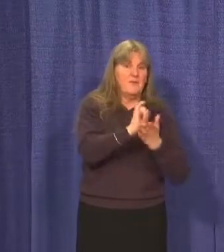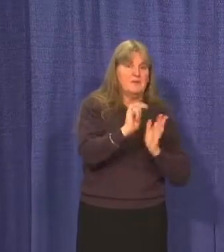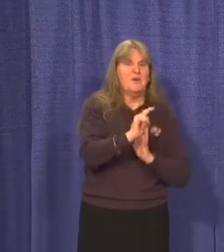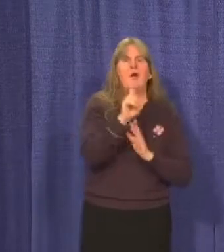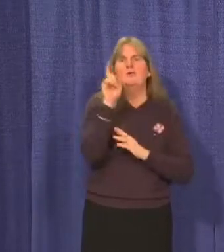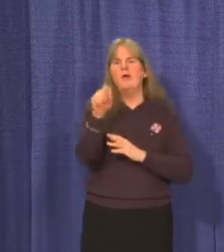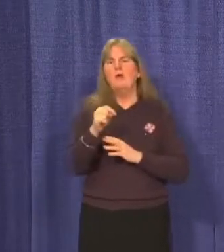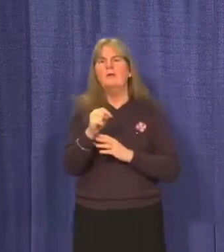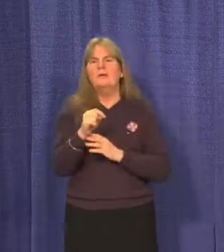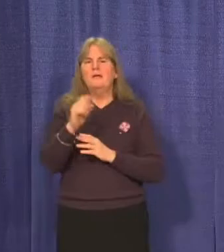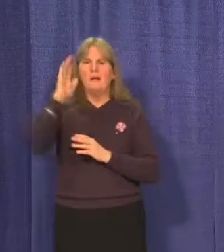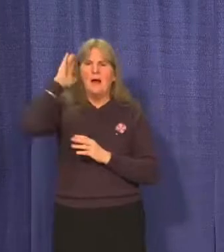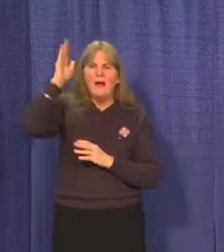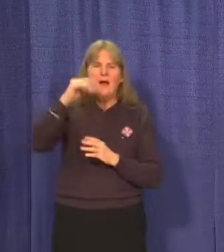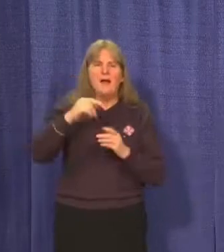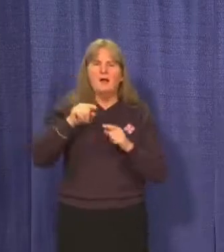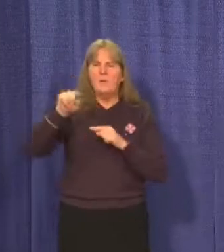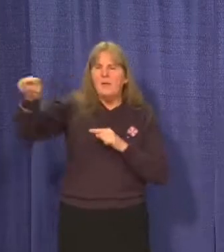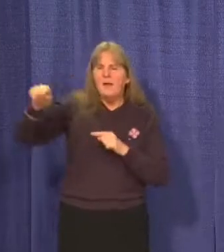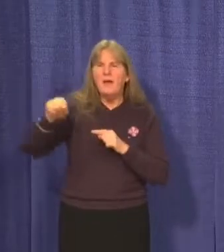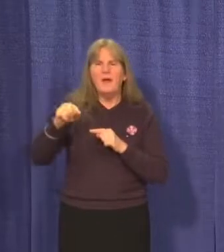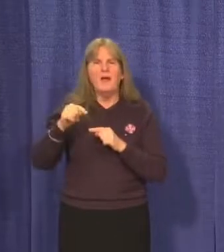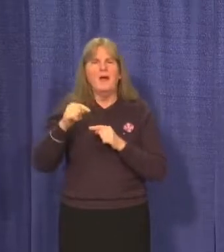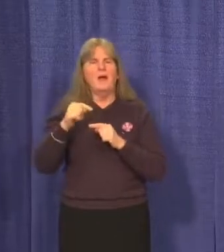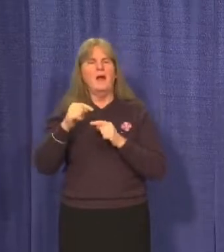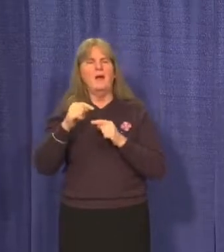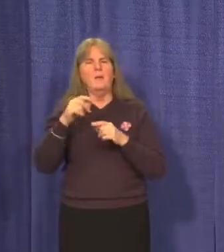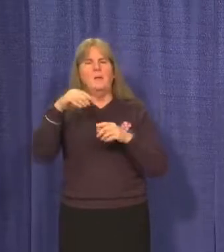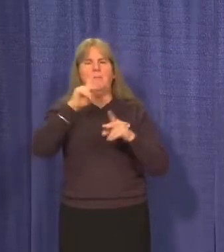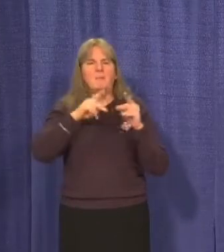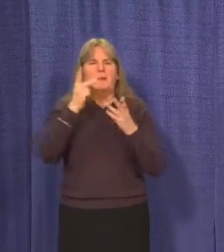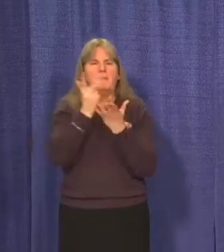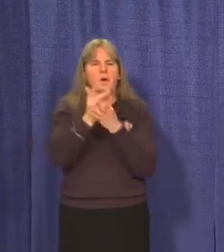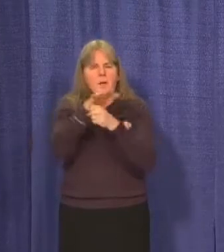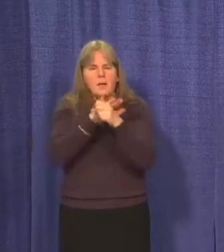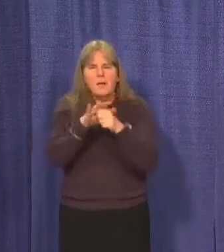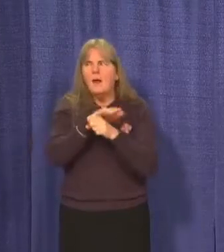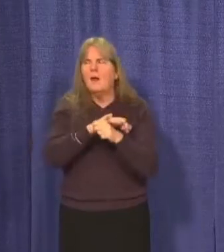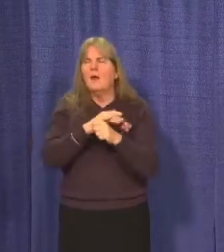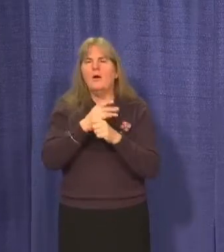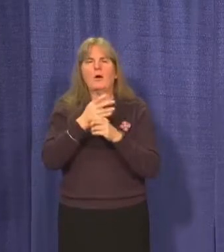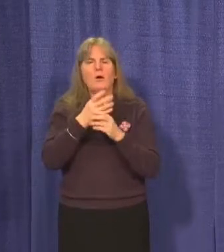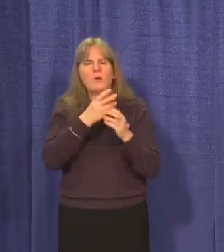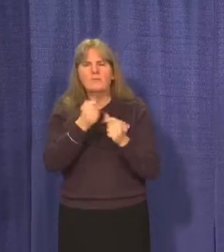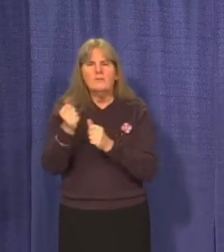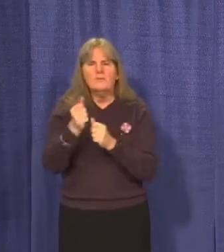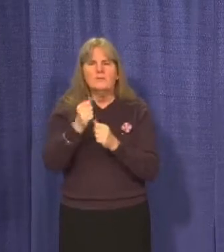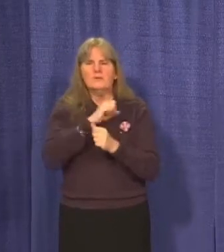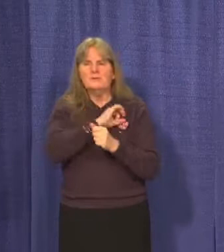security and the support. To allow for that all to happen efficiently.